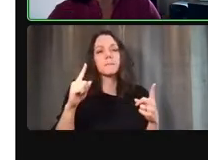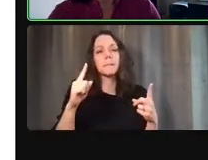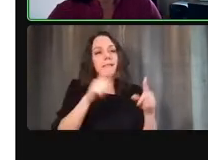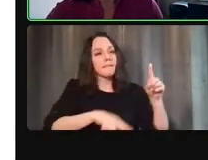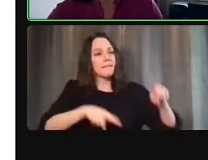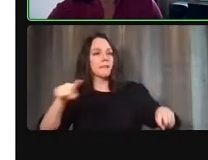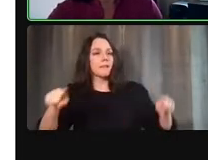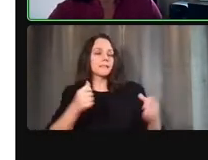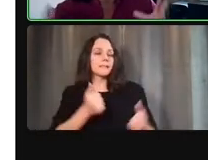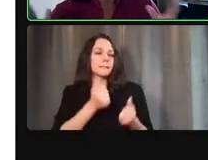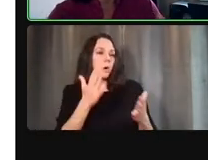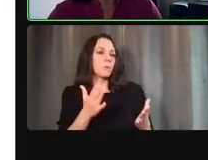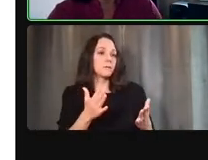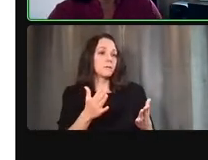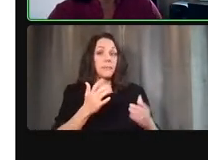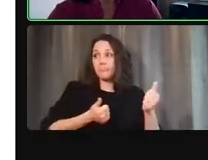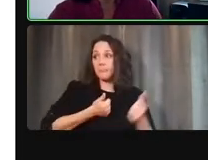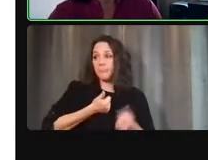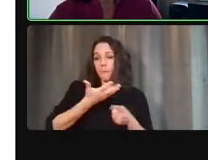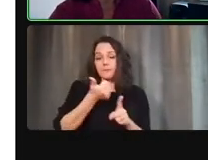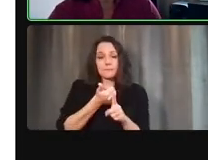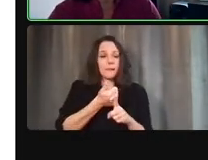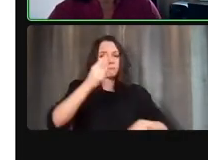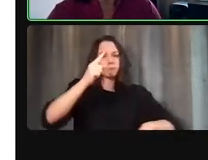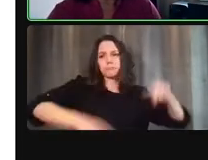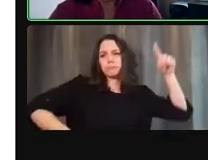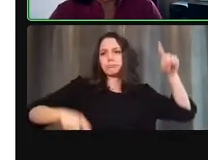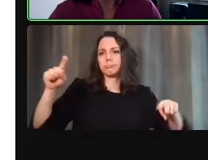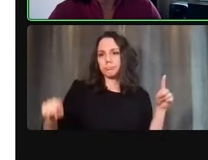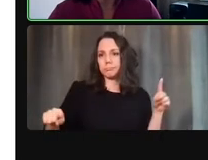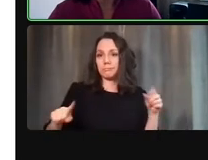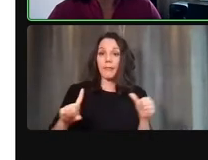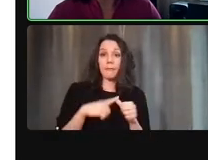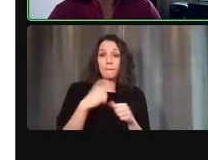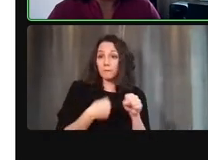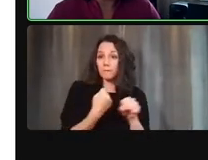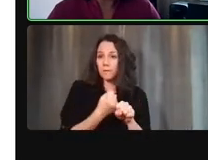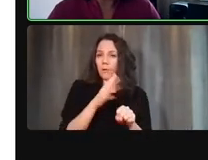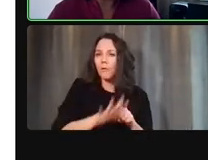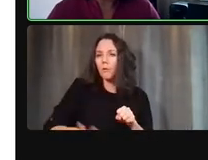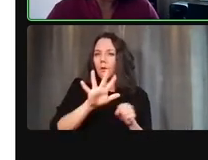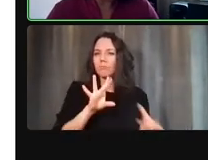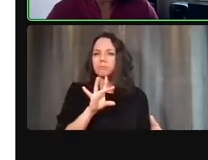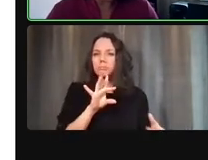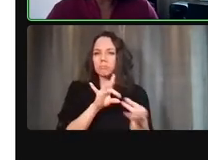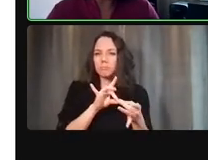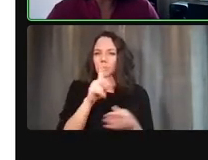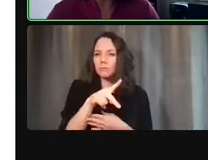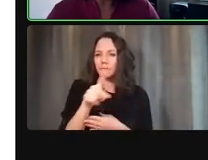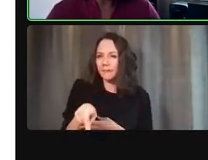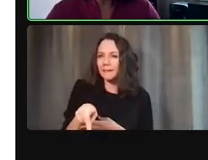The first year of the project, the poets are all from the Philadelphia area or connected somehow to Philadelphia.